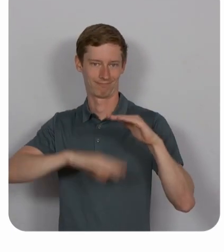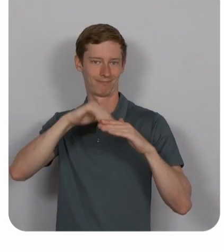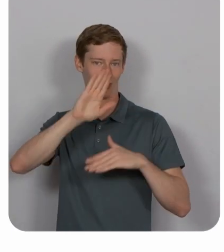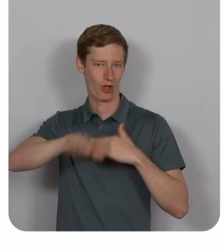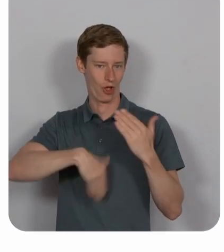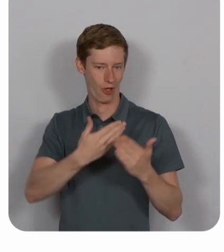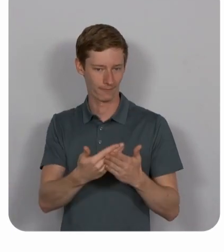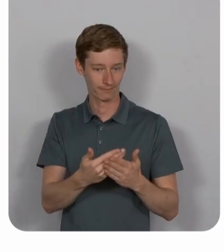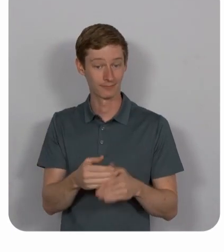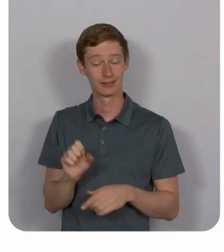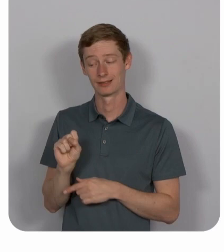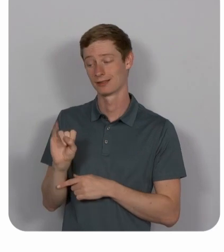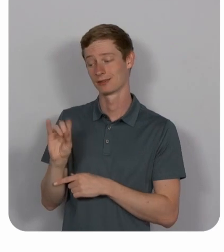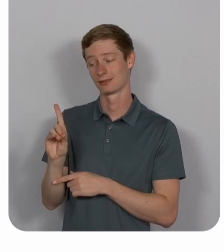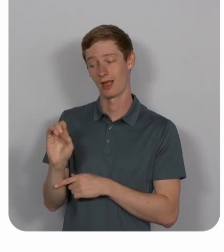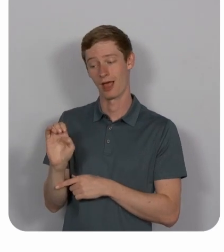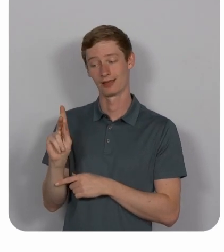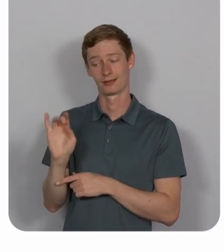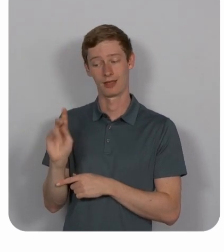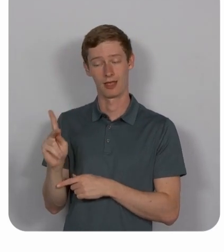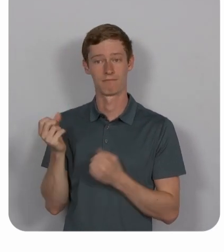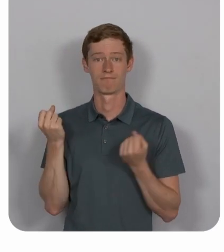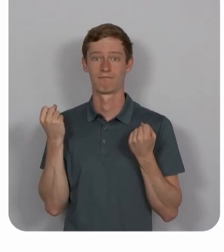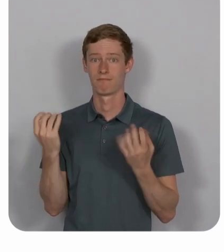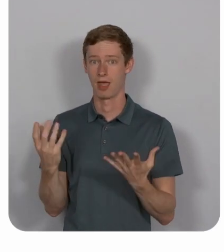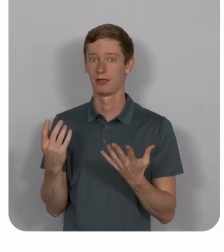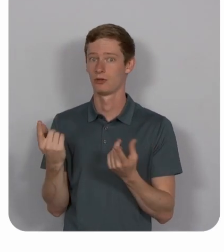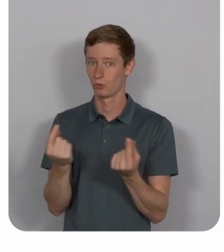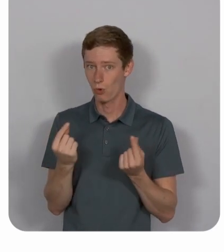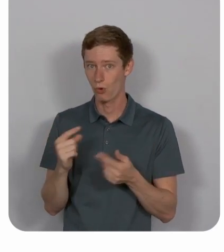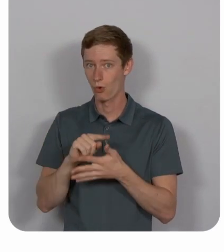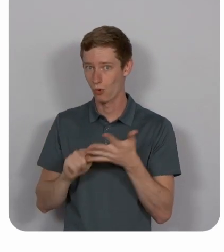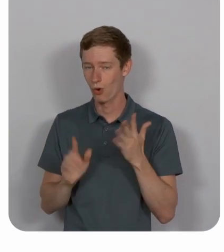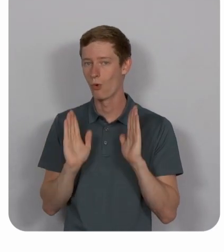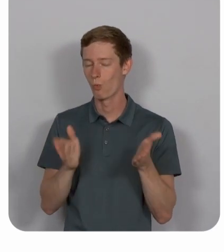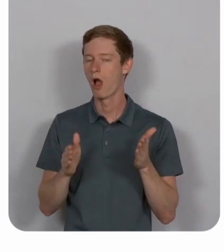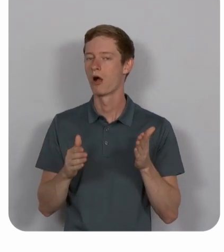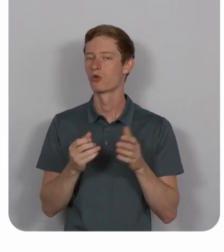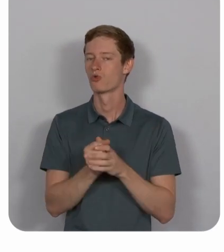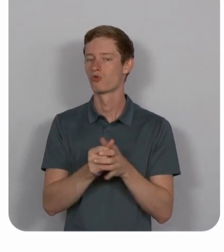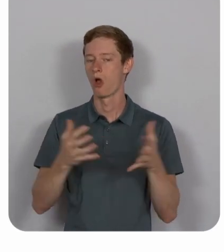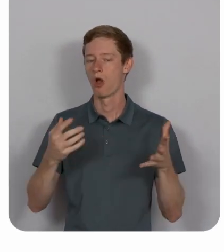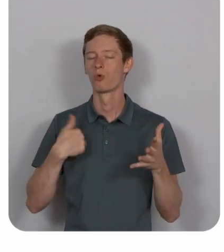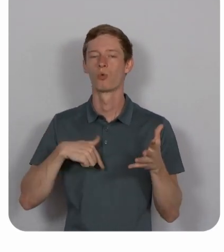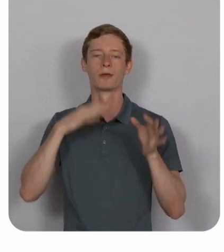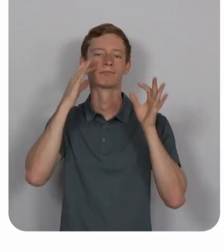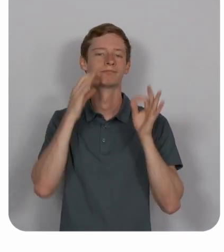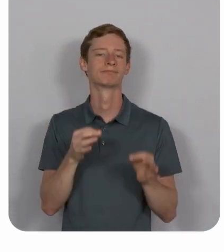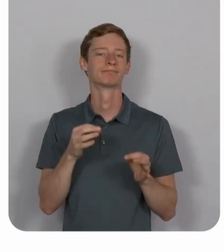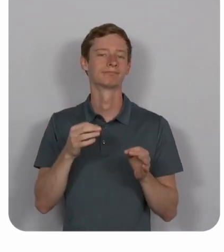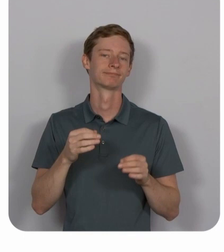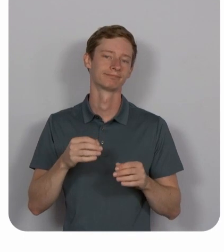But Sidekick has a lot of tasks to do and that list will continue to grow. So we chose to go with the higher parameter models.